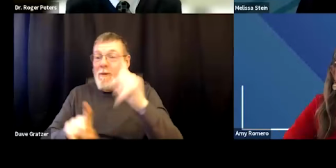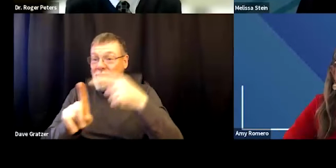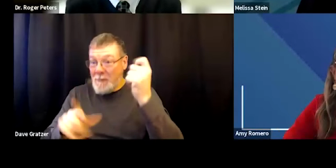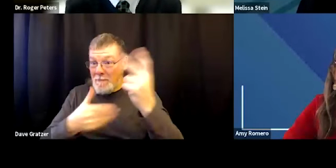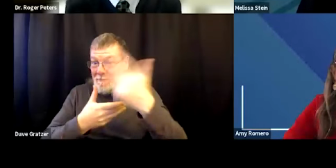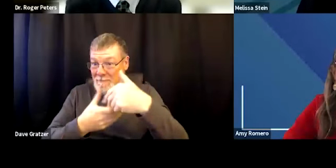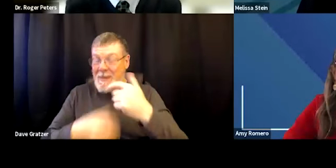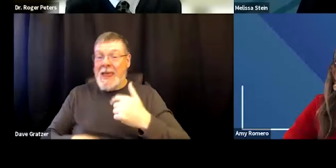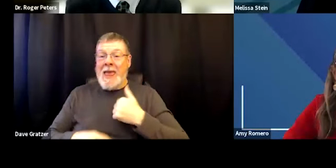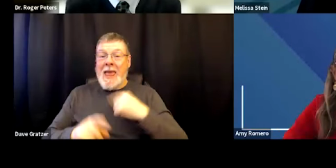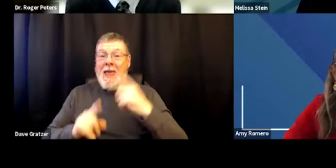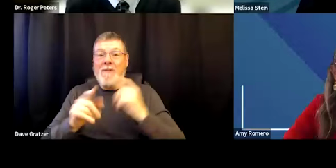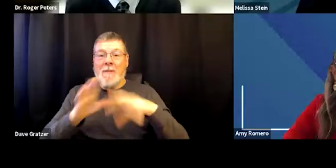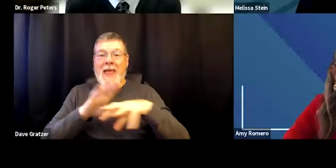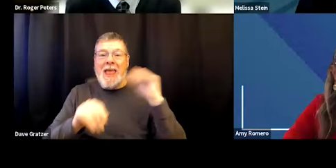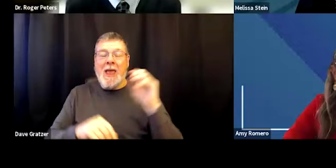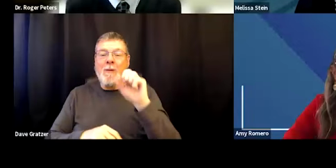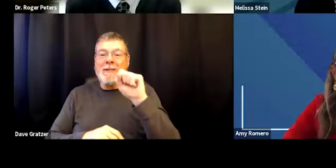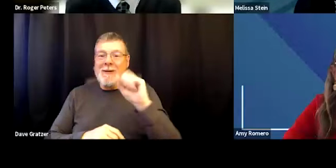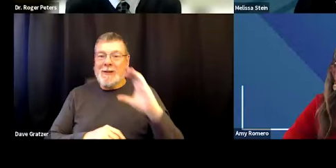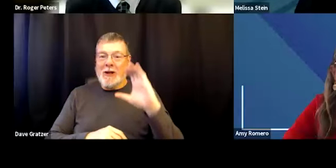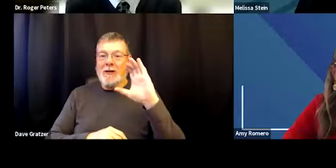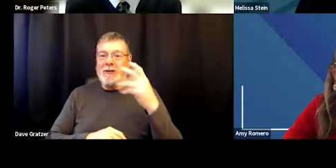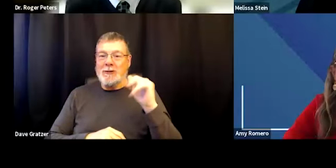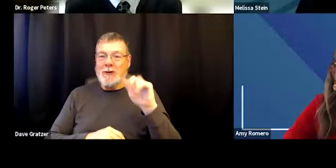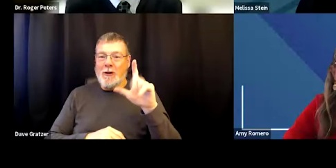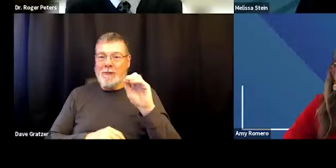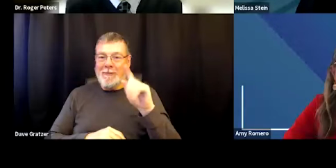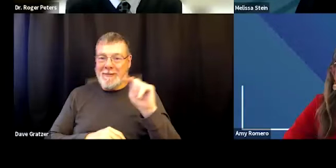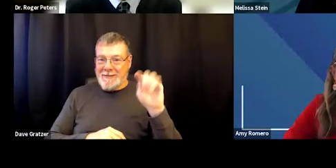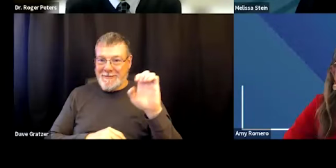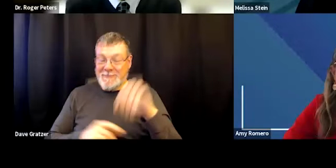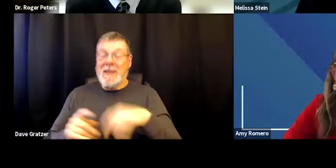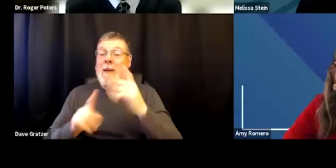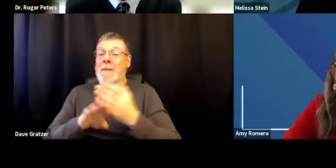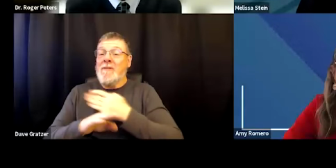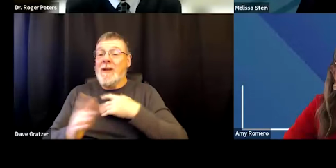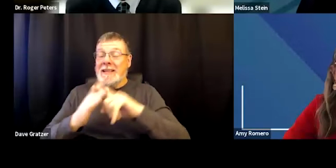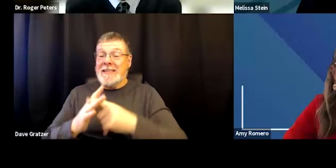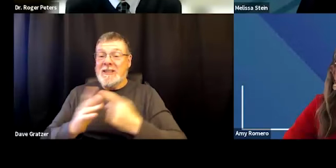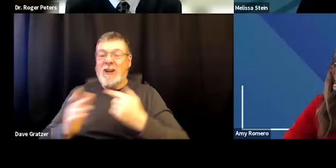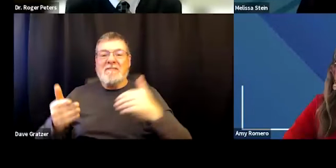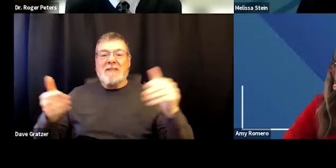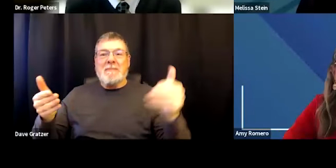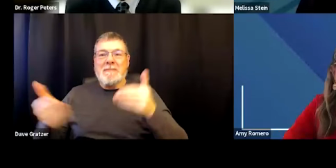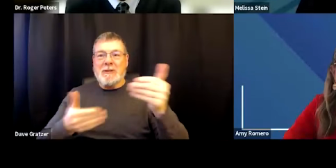I'm joining from outside of Charlotte, North Carolina. And before we start our presentations, I have some introductory items to review.